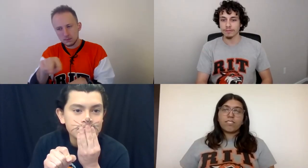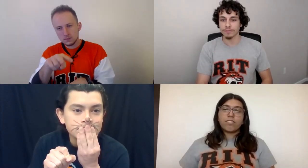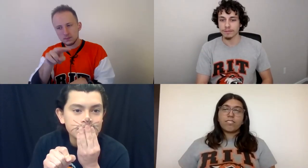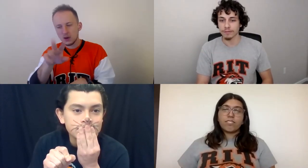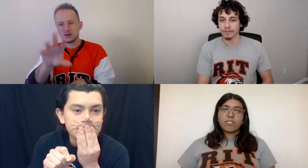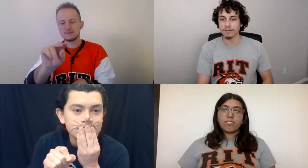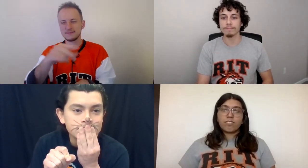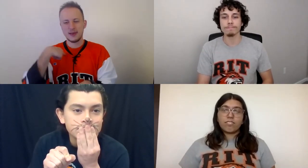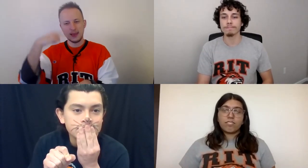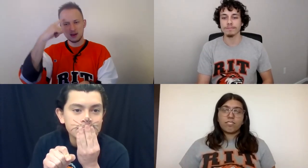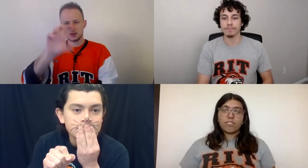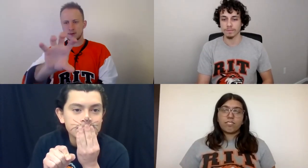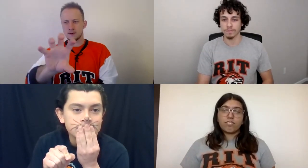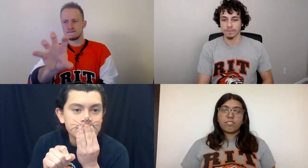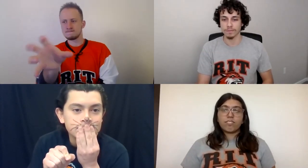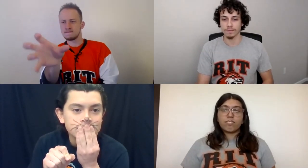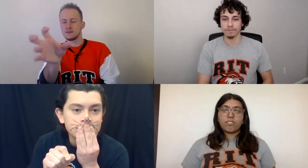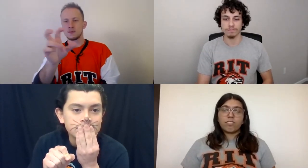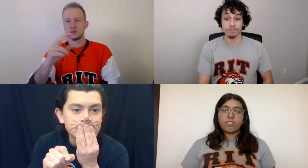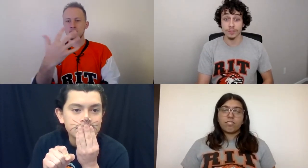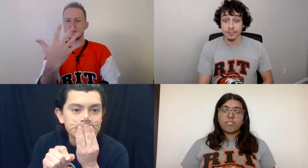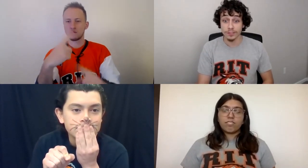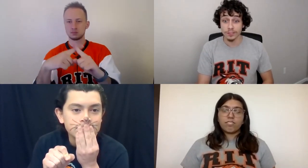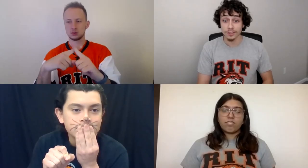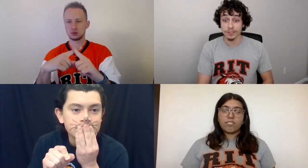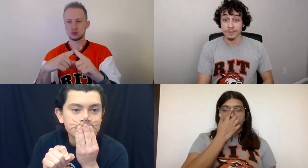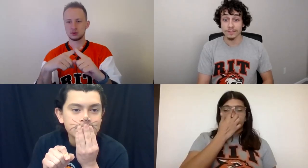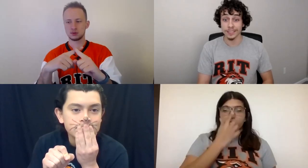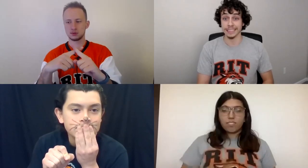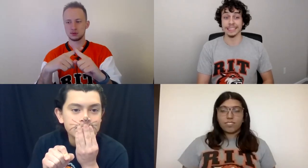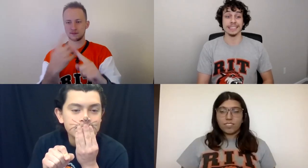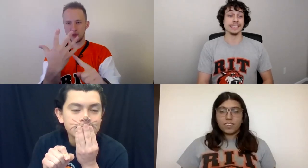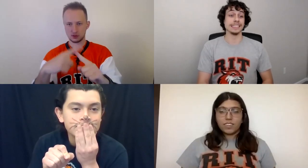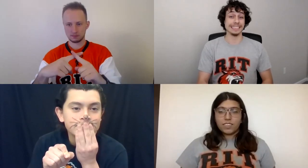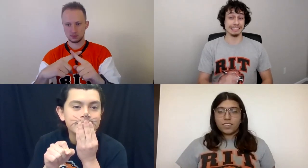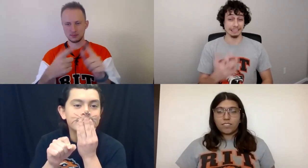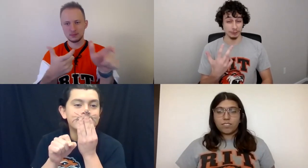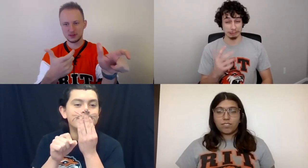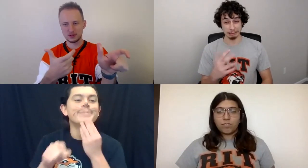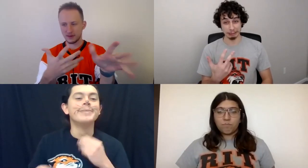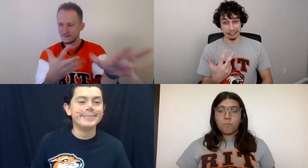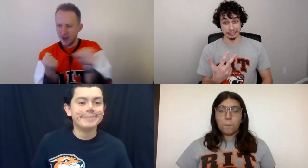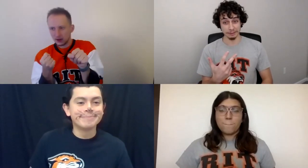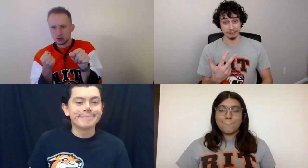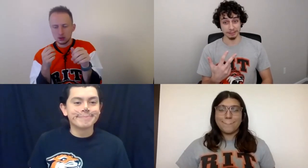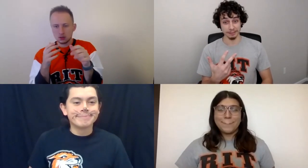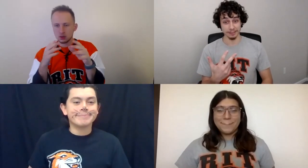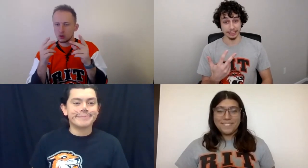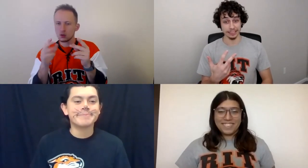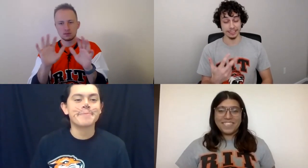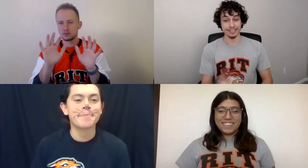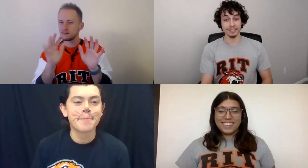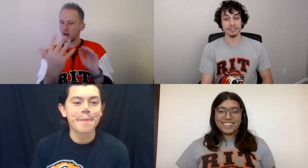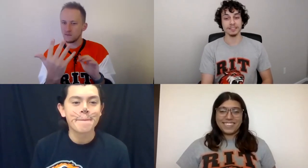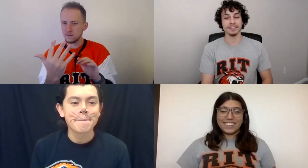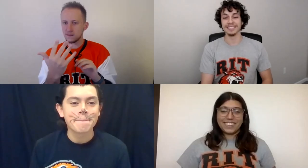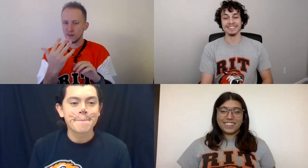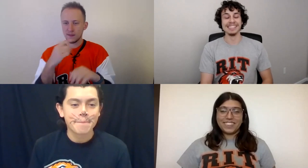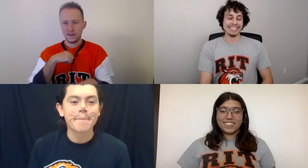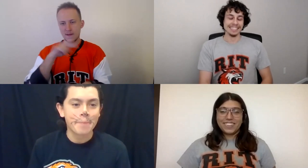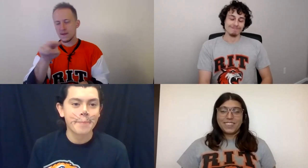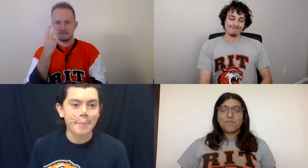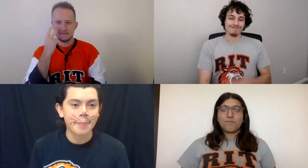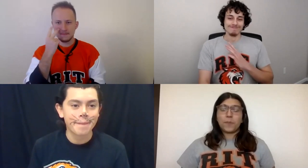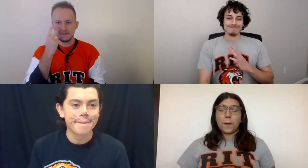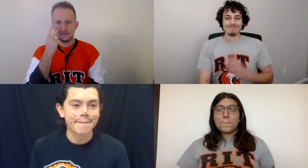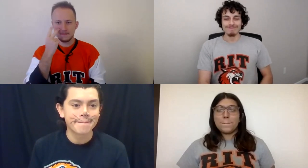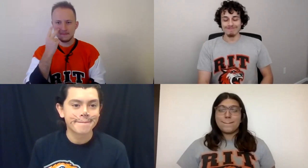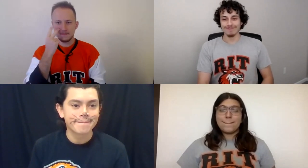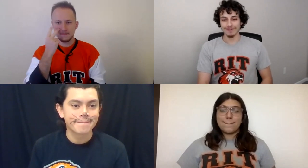Matt: I think we need to turn up the speed – 5x. 5x! Let’s see how it goes.